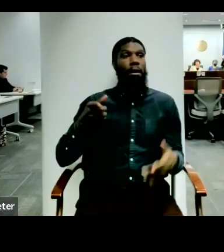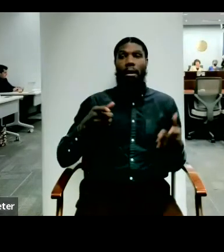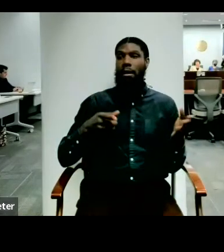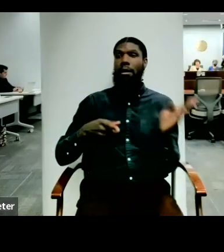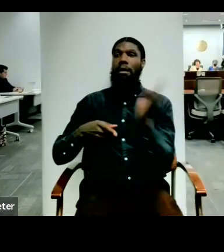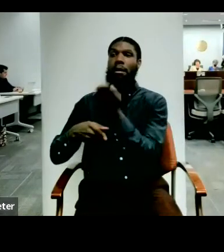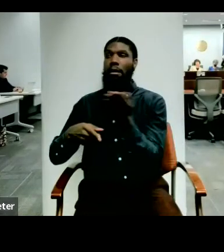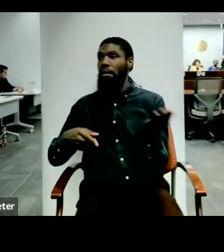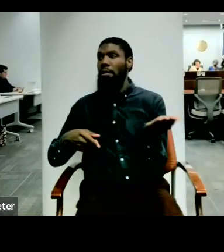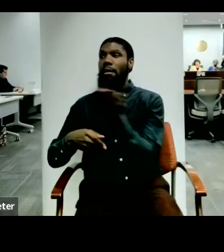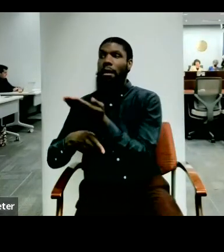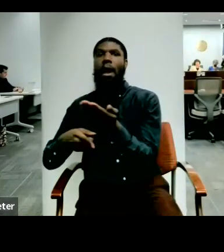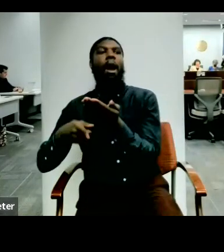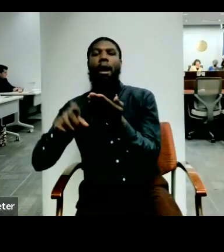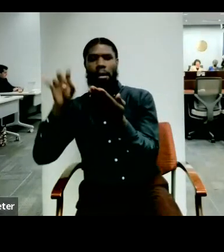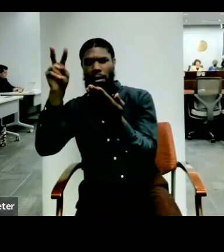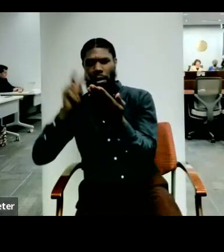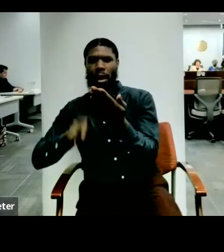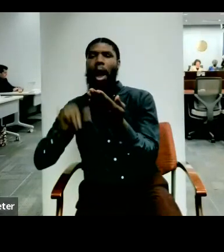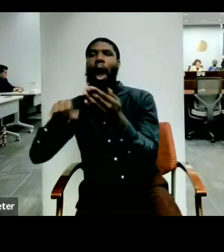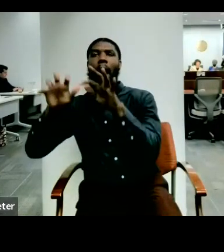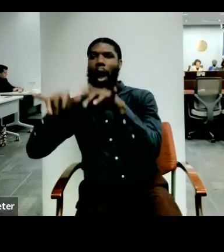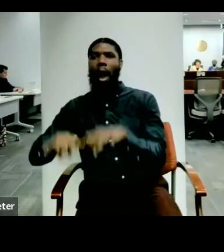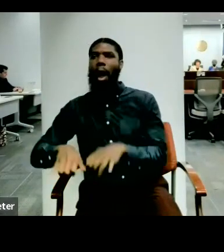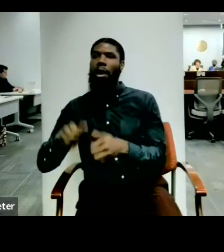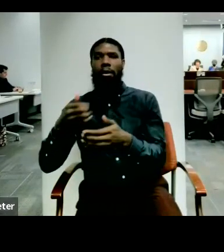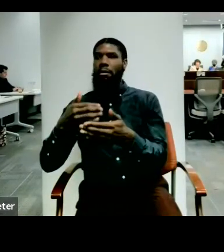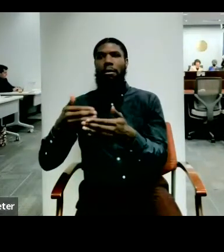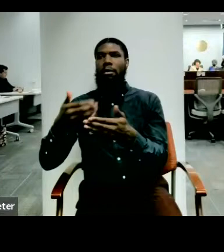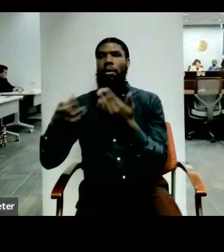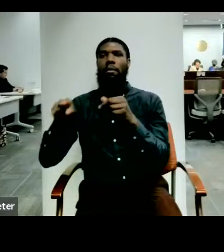Much as you might, if you bought a super movie package, you know,